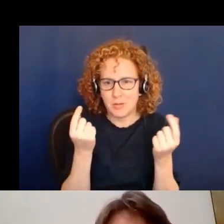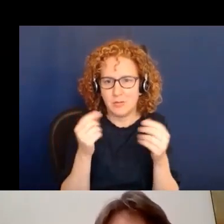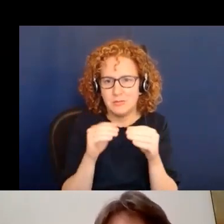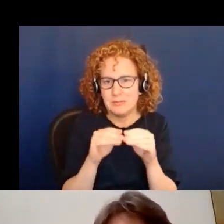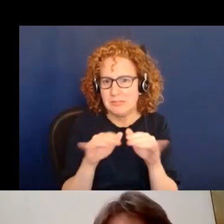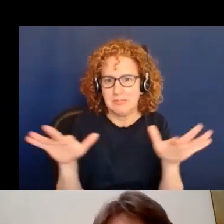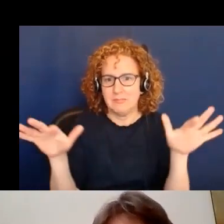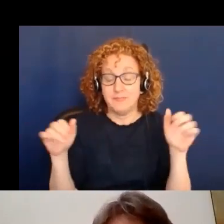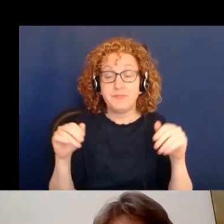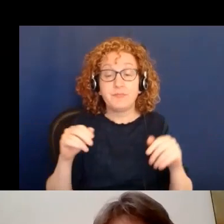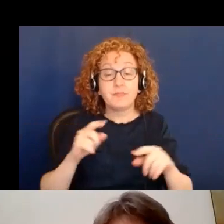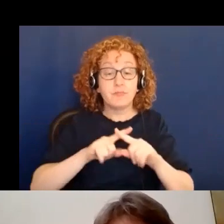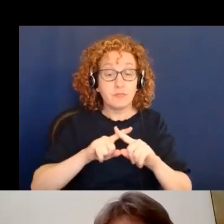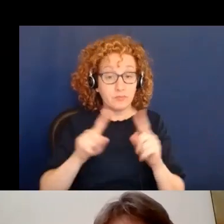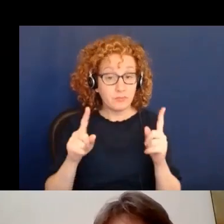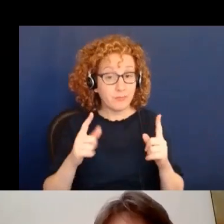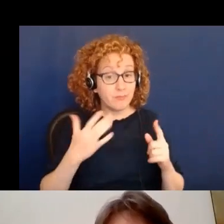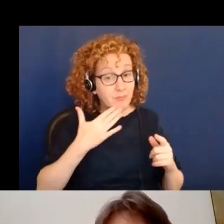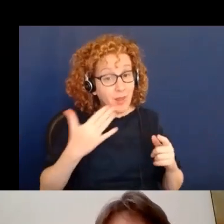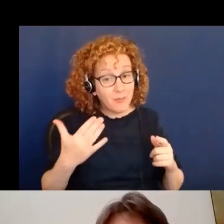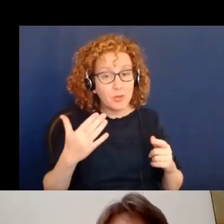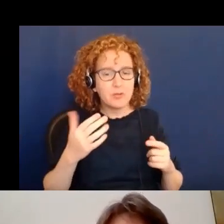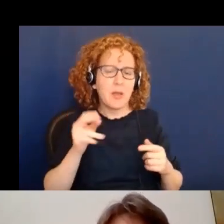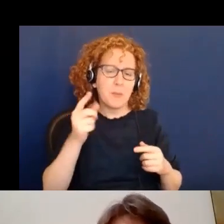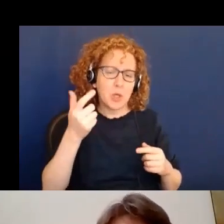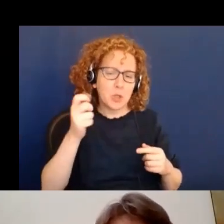think that there's some good news coming down the pike and I'll talk about that in a minute